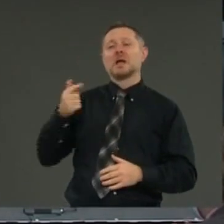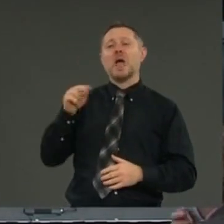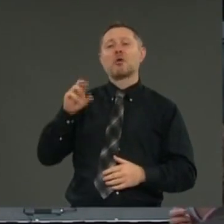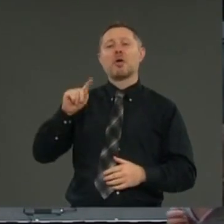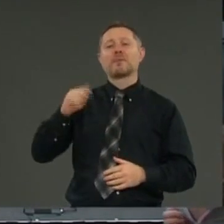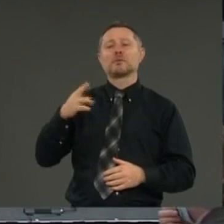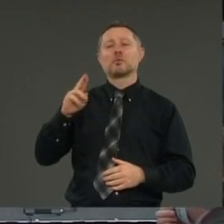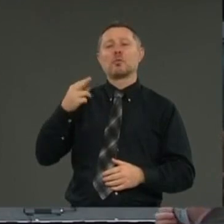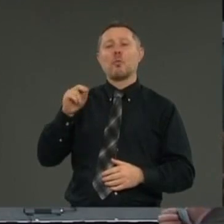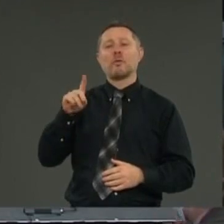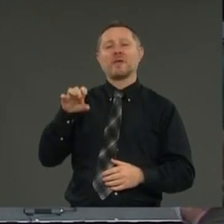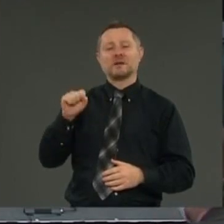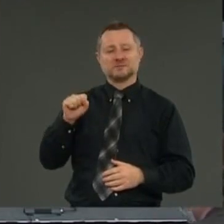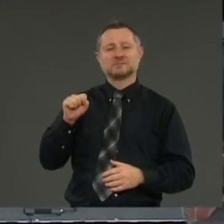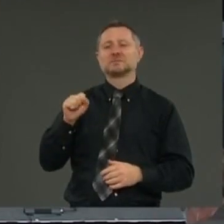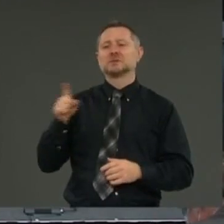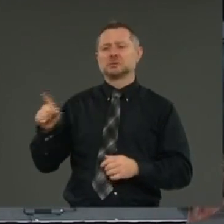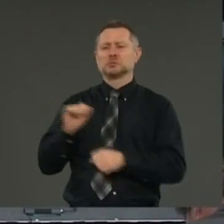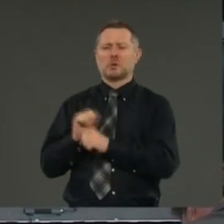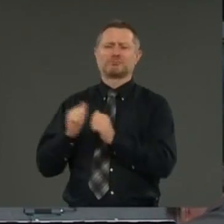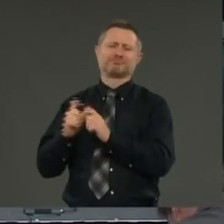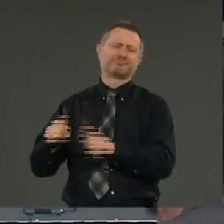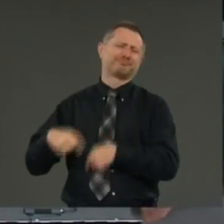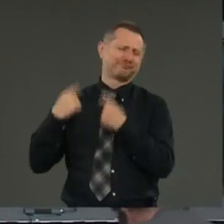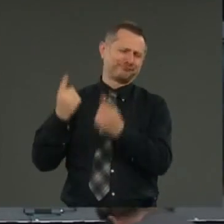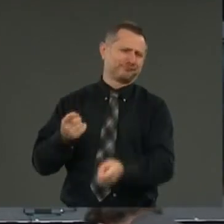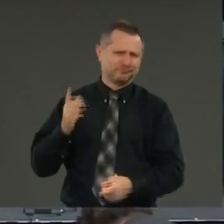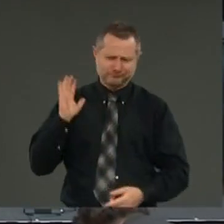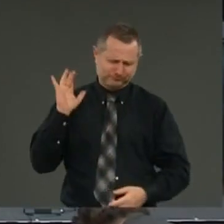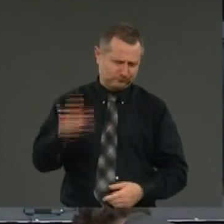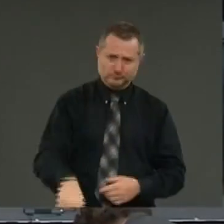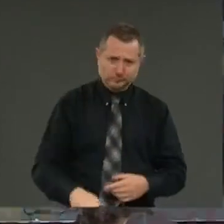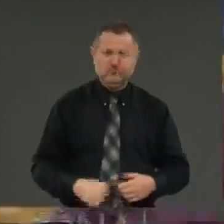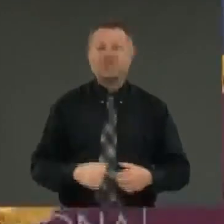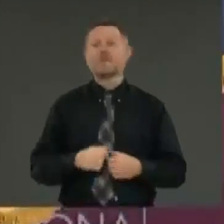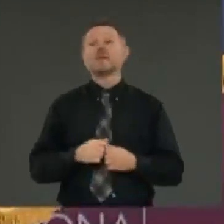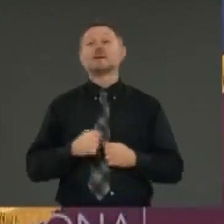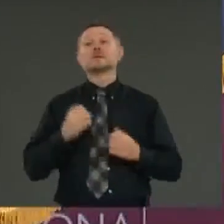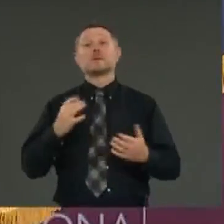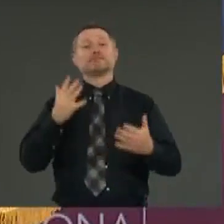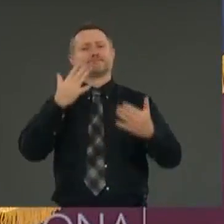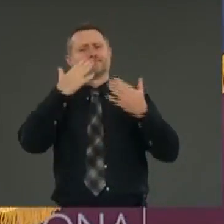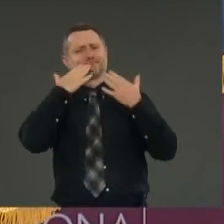THE CITY OF NEW YORK. TO MY IMMEDIATE RIGHT, MELISSA